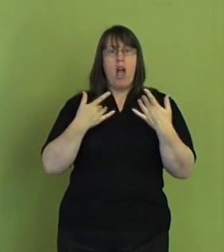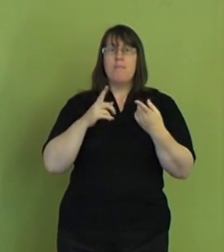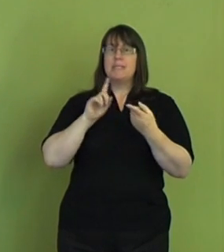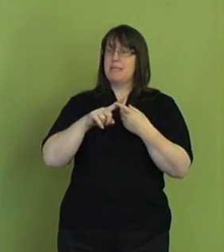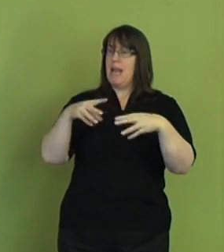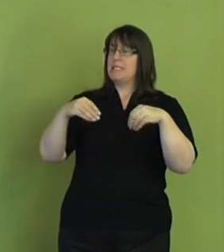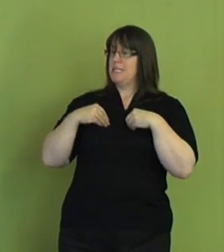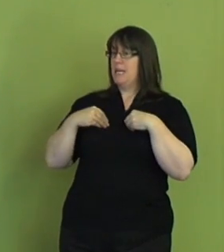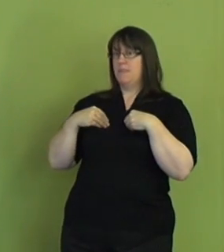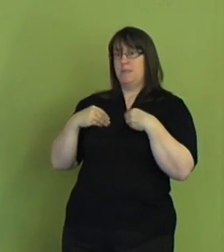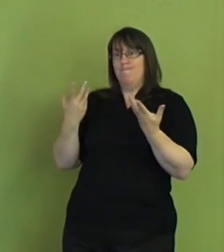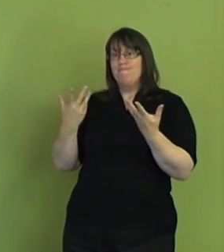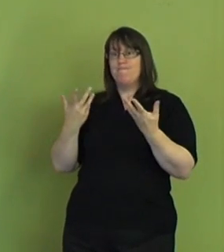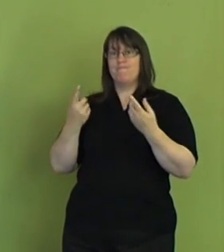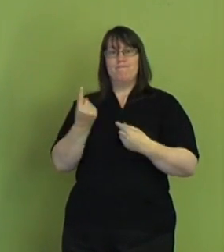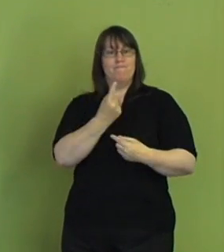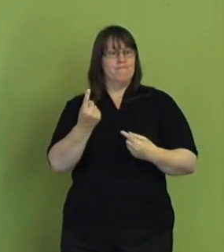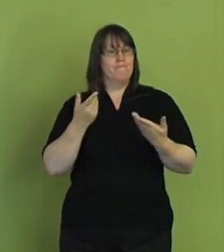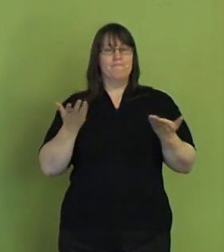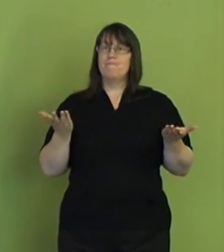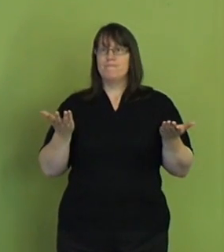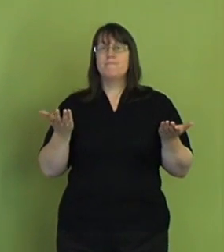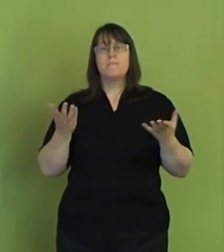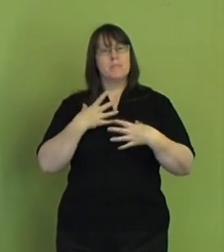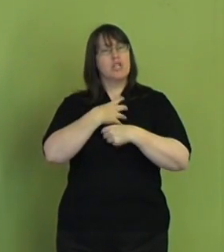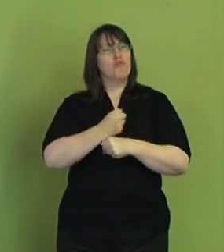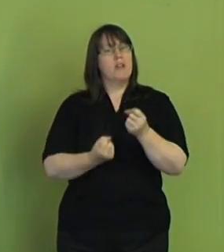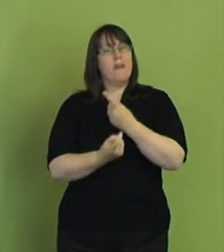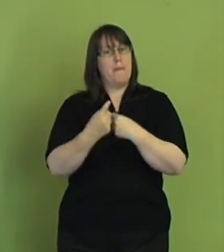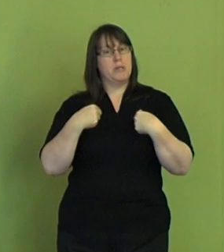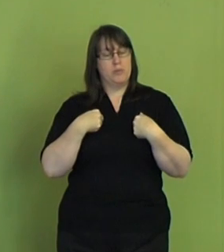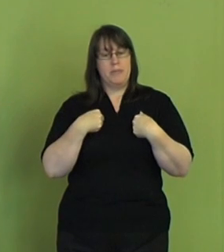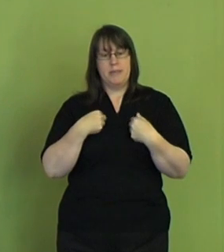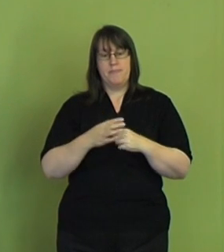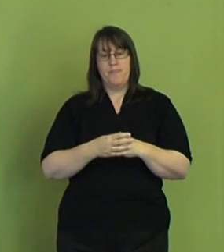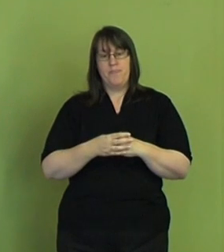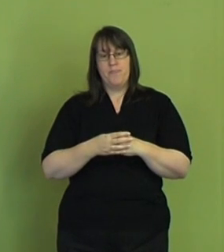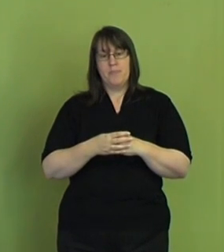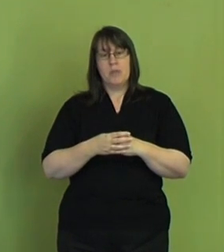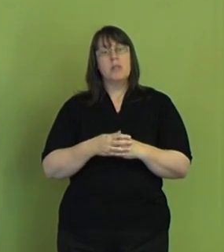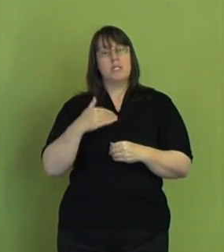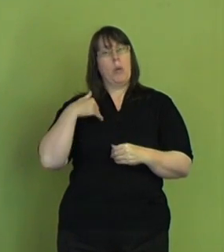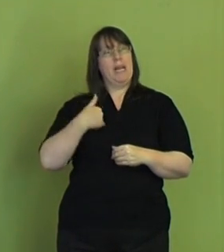and that it's far more healthy to develop a new form of attachment to that loss.